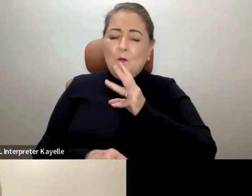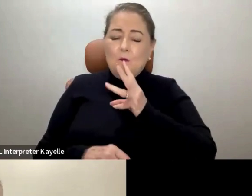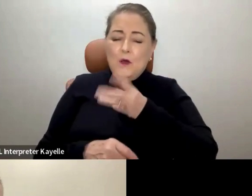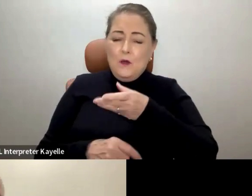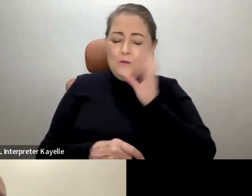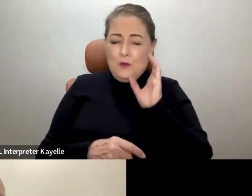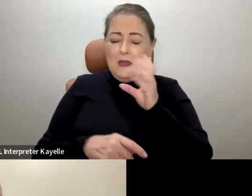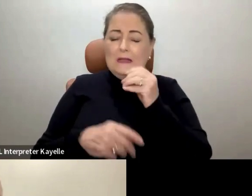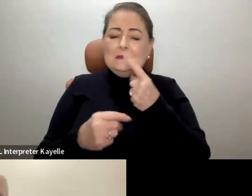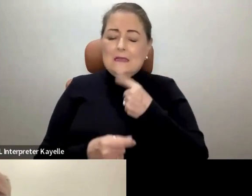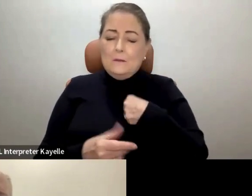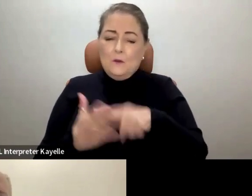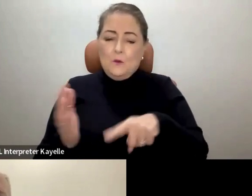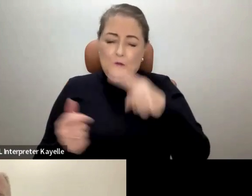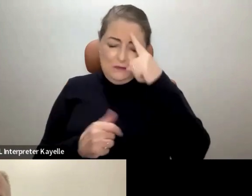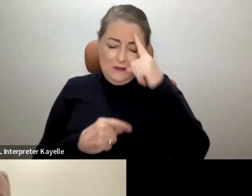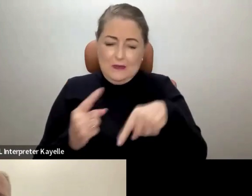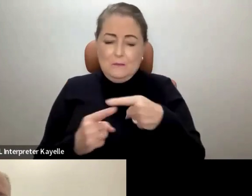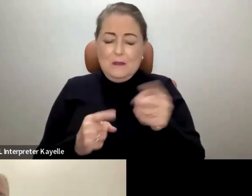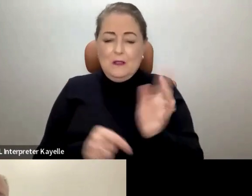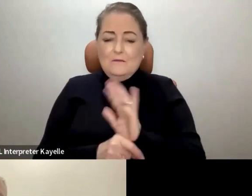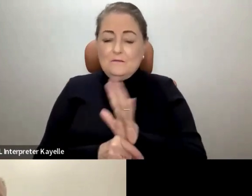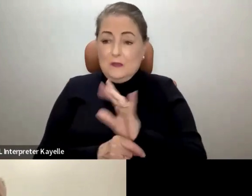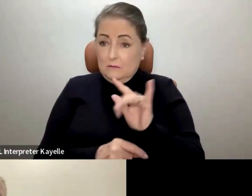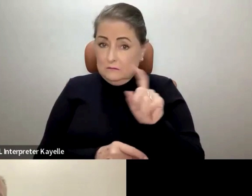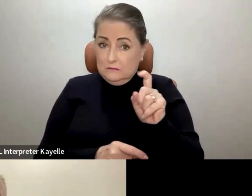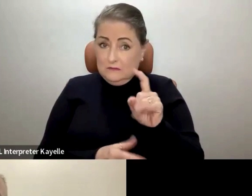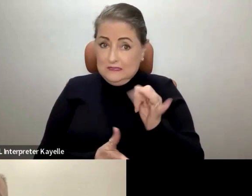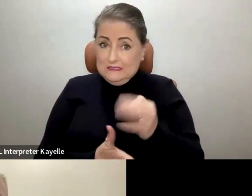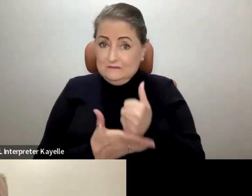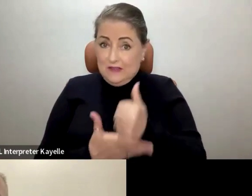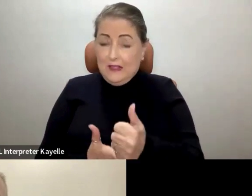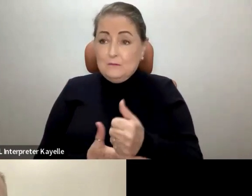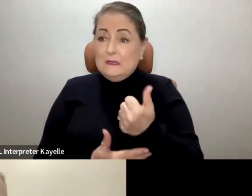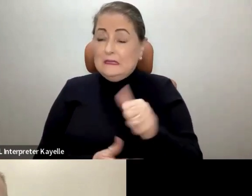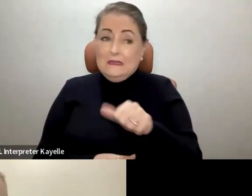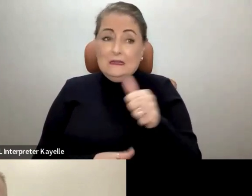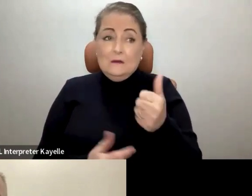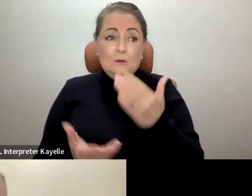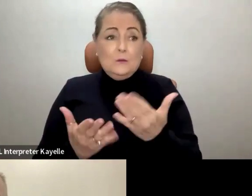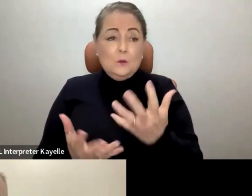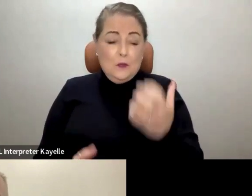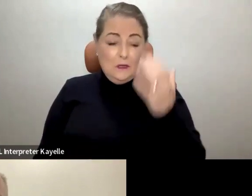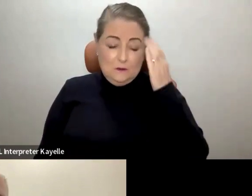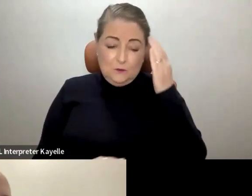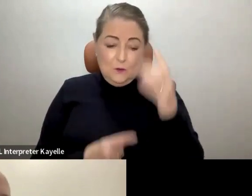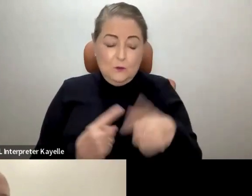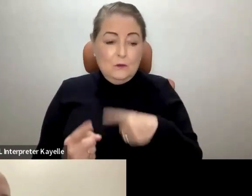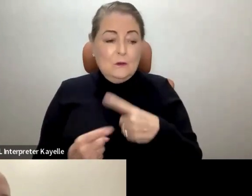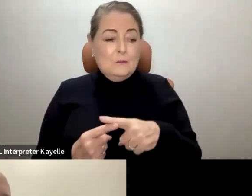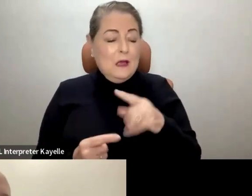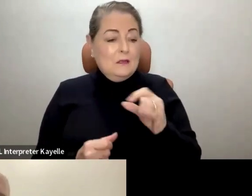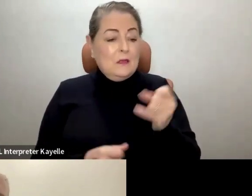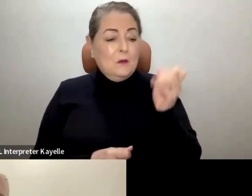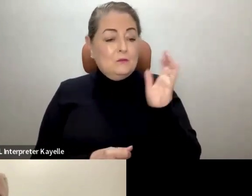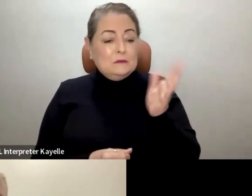you've thought if this was helpful to you. And anything else you might want to know about presenting films in a more